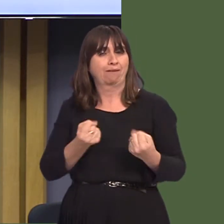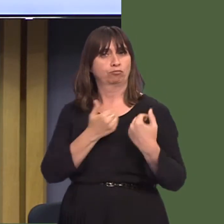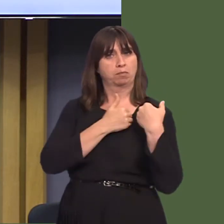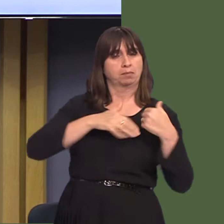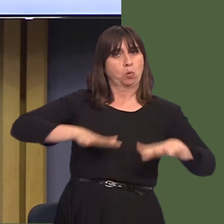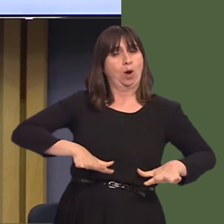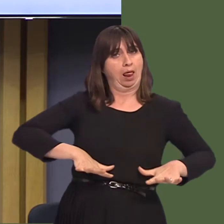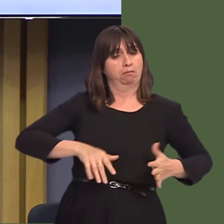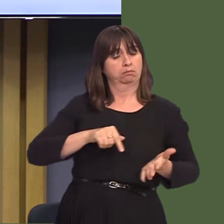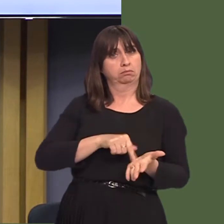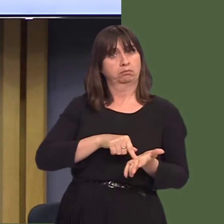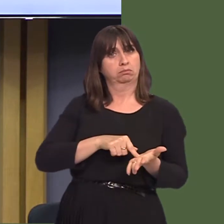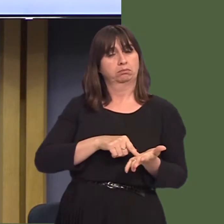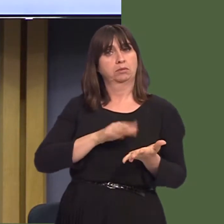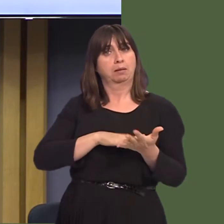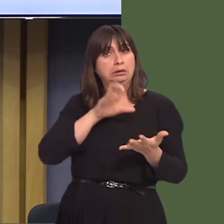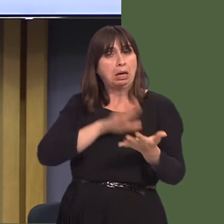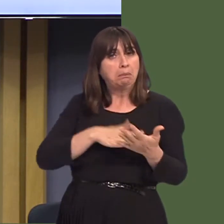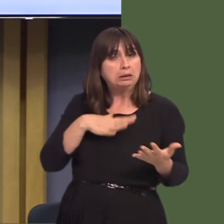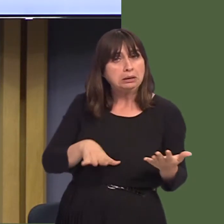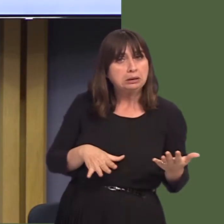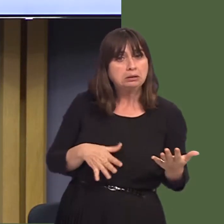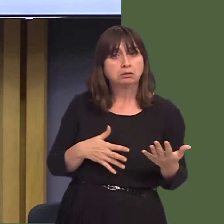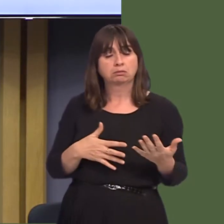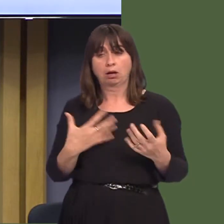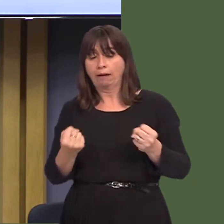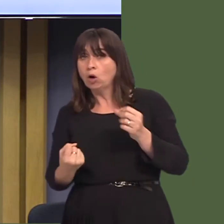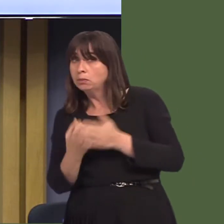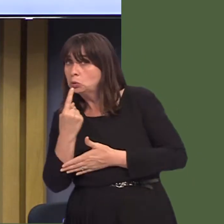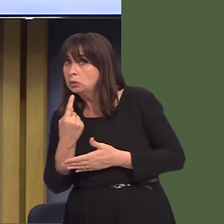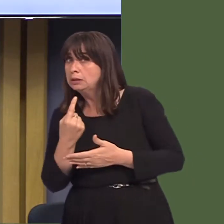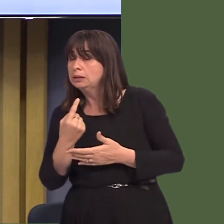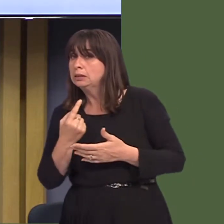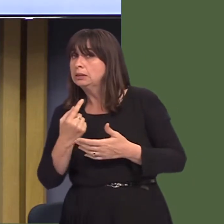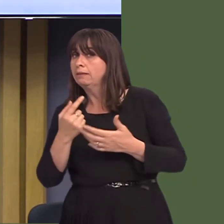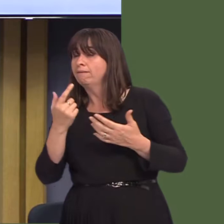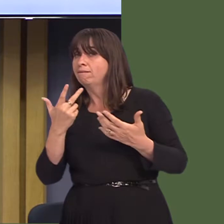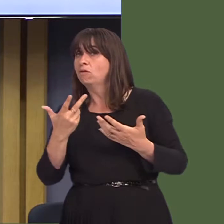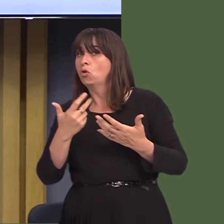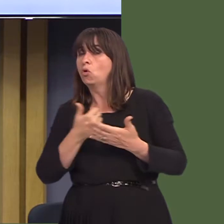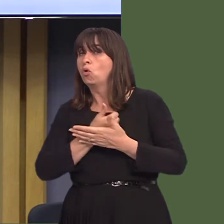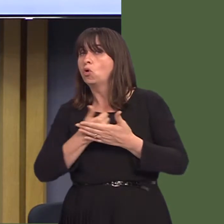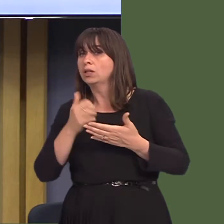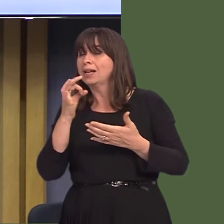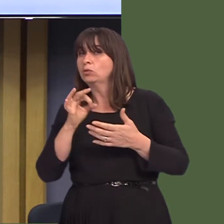whether an LCM will be required, and whether there is an opportunity through an Order in Council for the devolution of gambling properly.